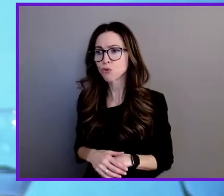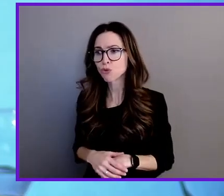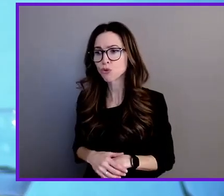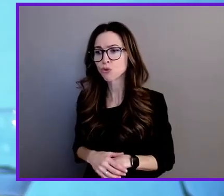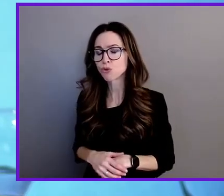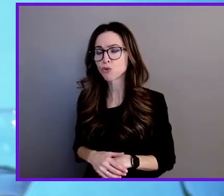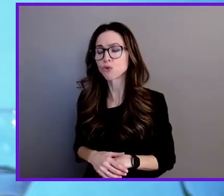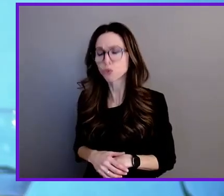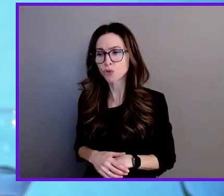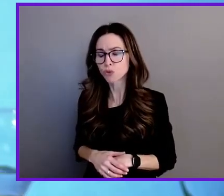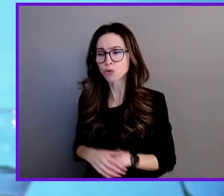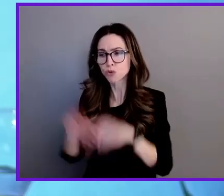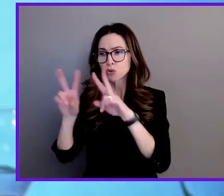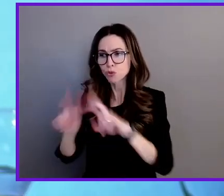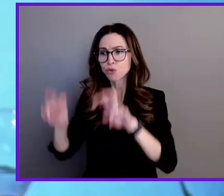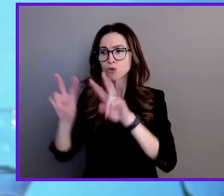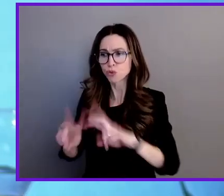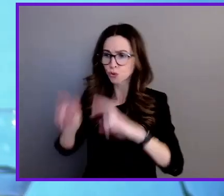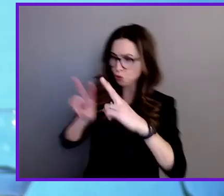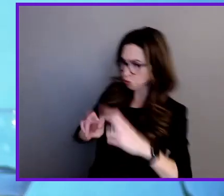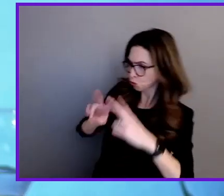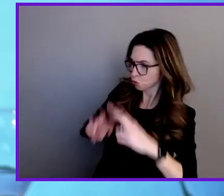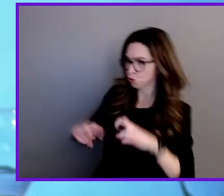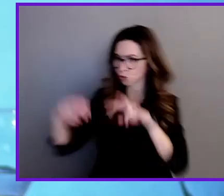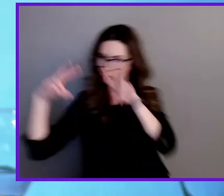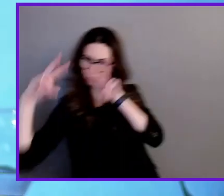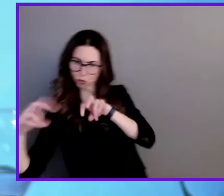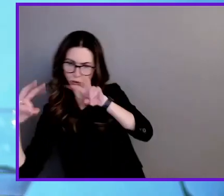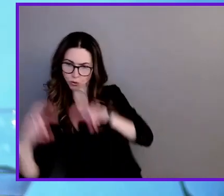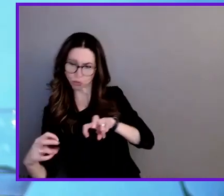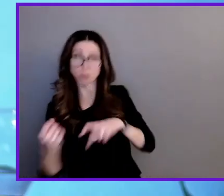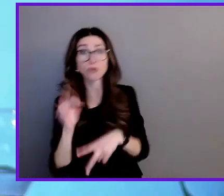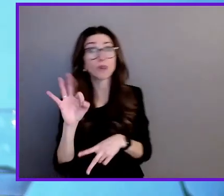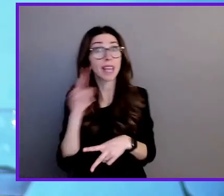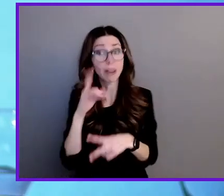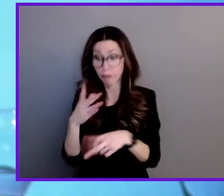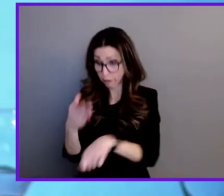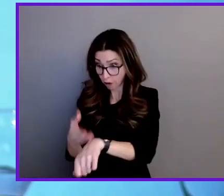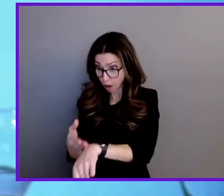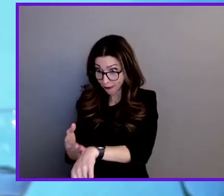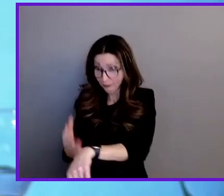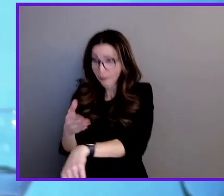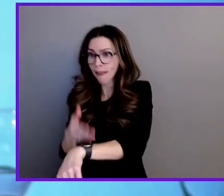and every time we make a step forward, we come closer to the essence